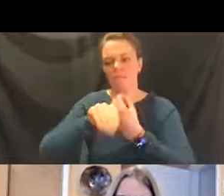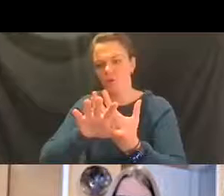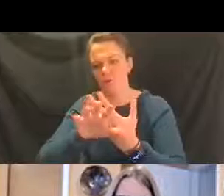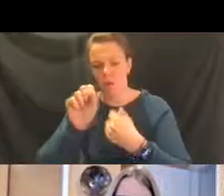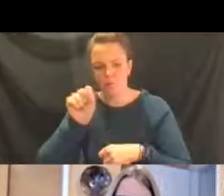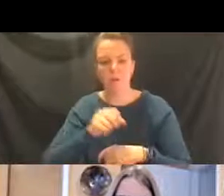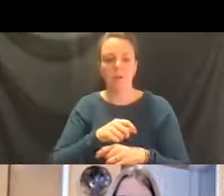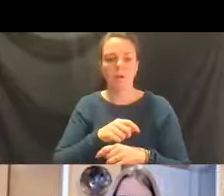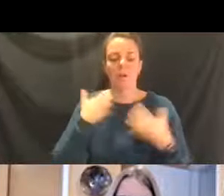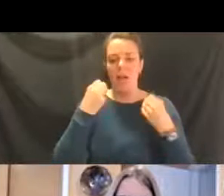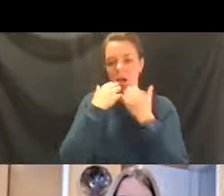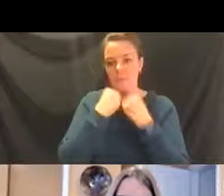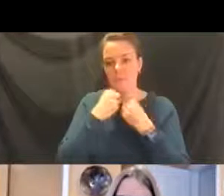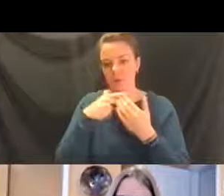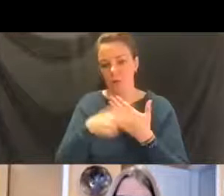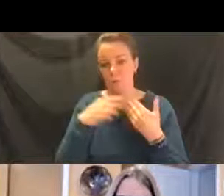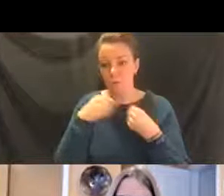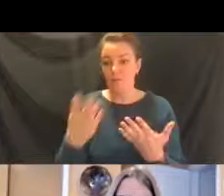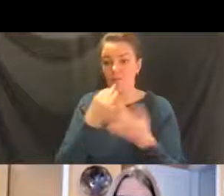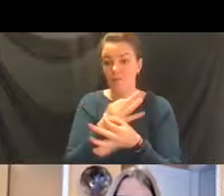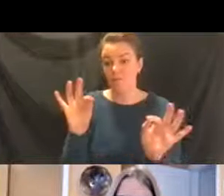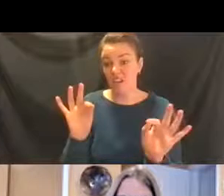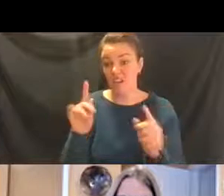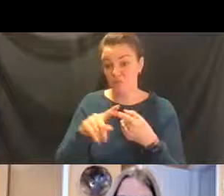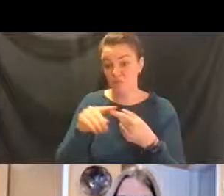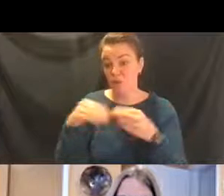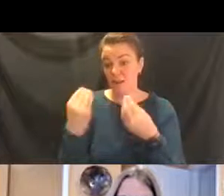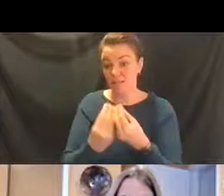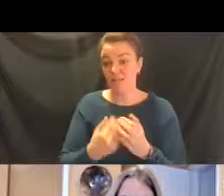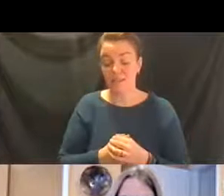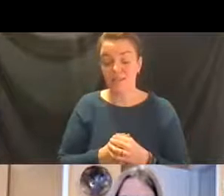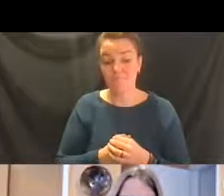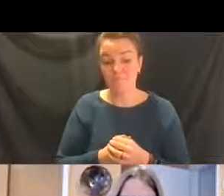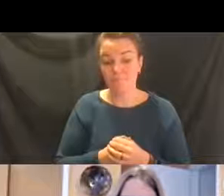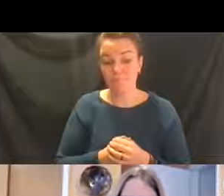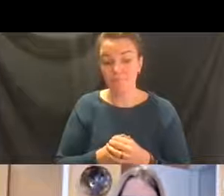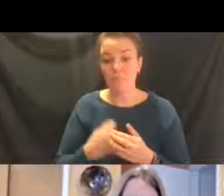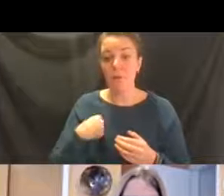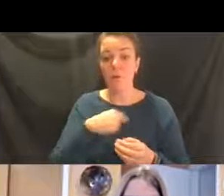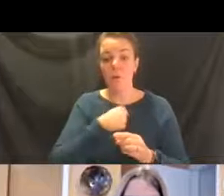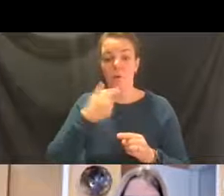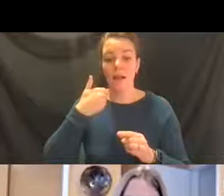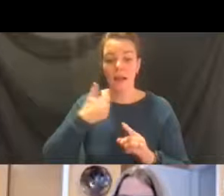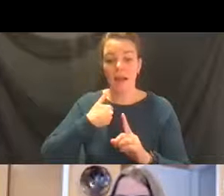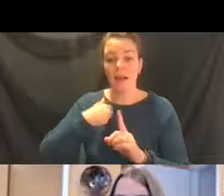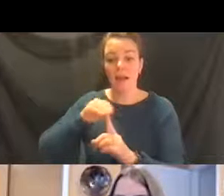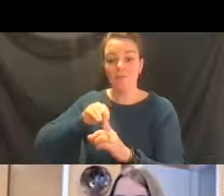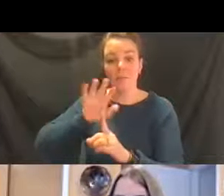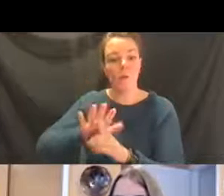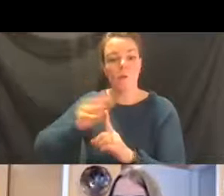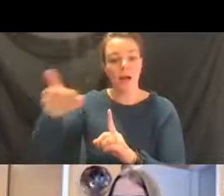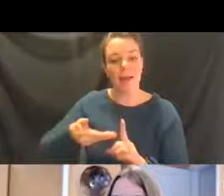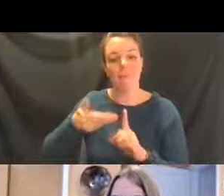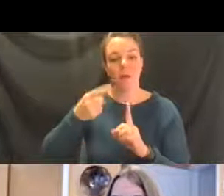organizations for free and we do onboarding of different new organizations twice a year